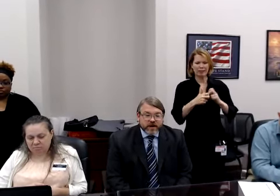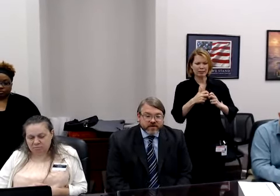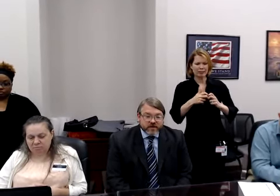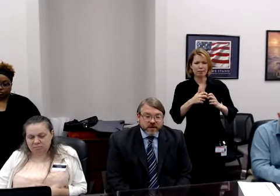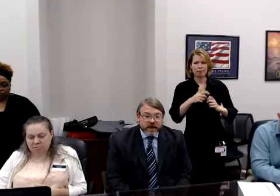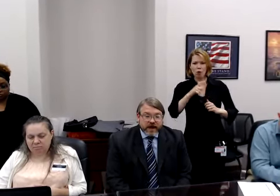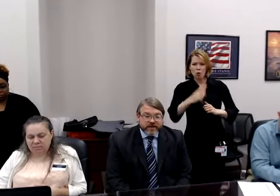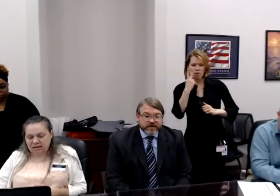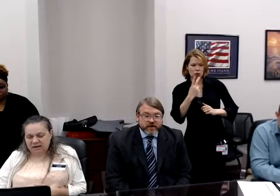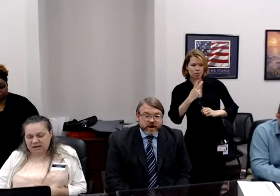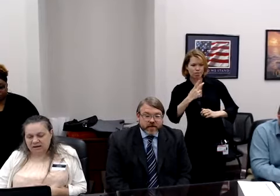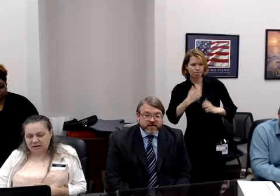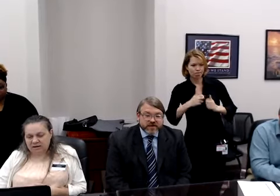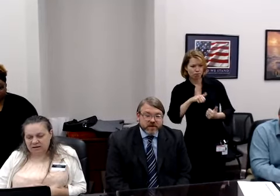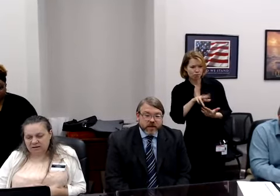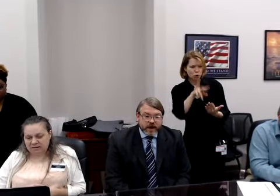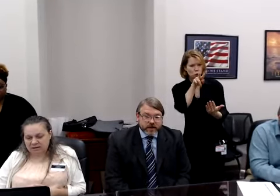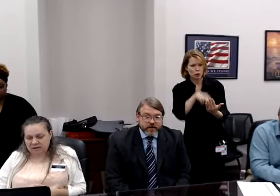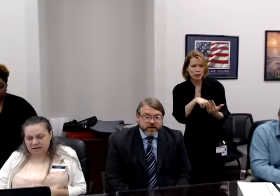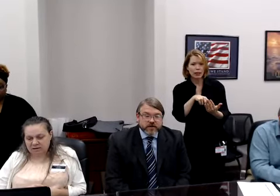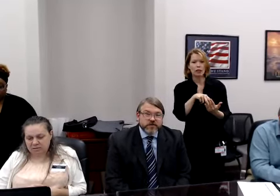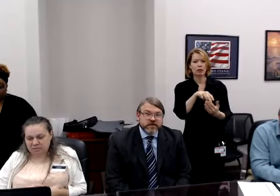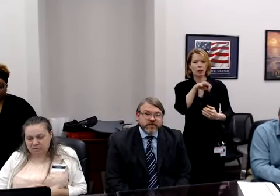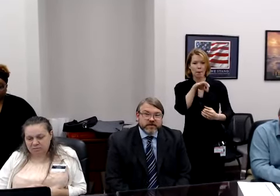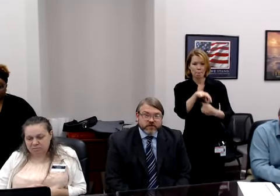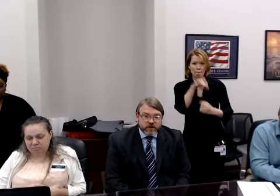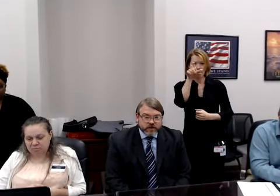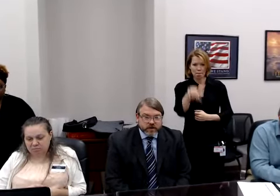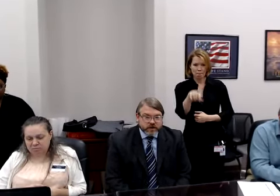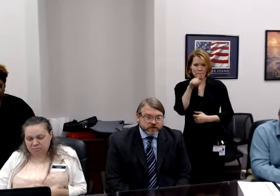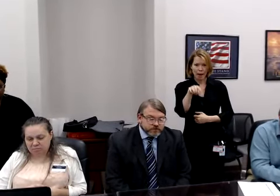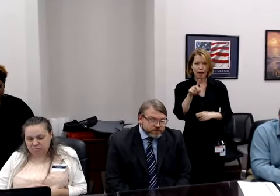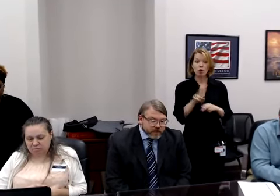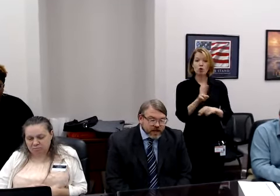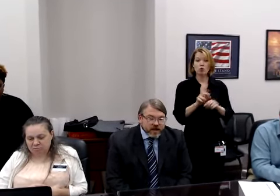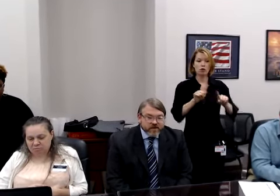Allows them to cast an absentee ballot using a screen reader.